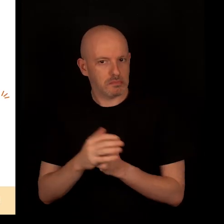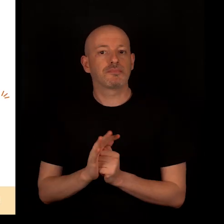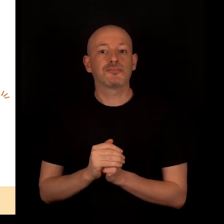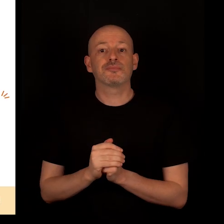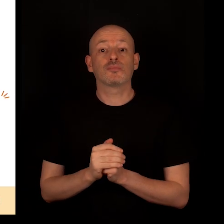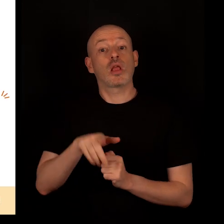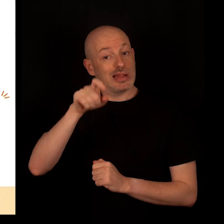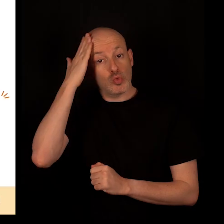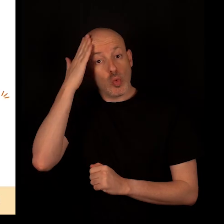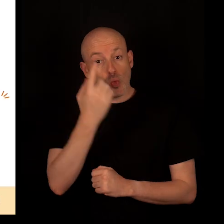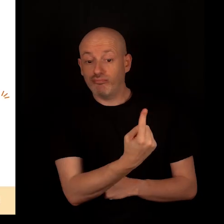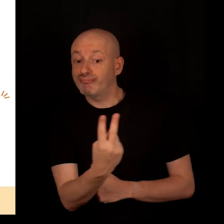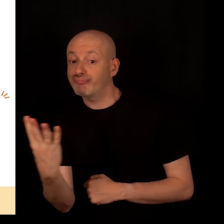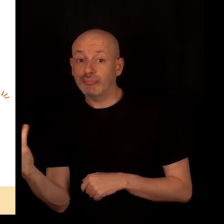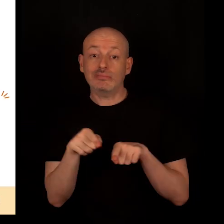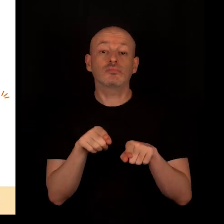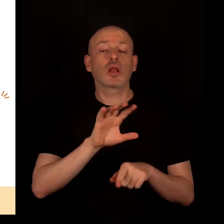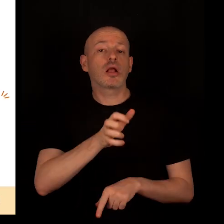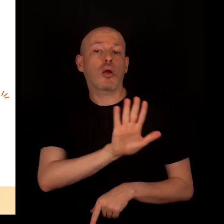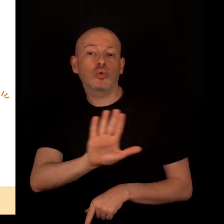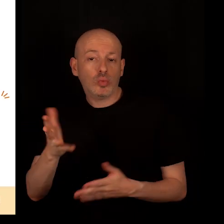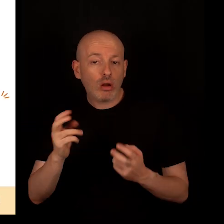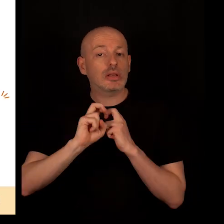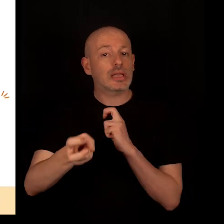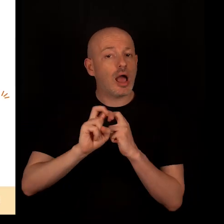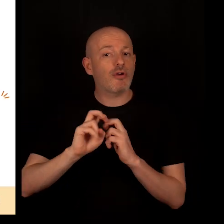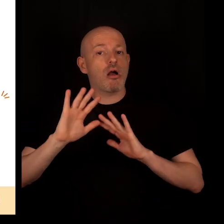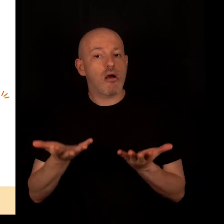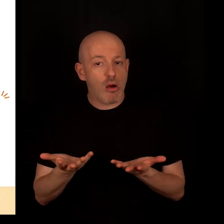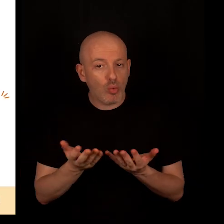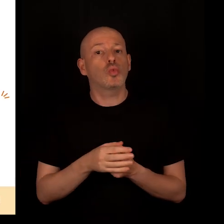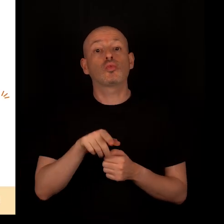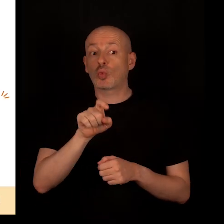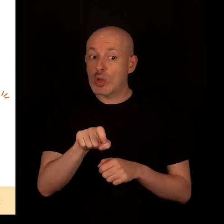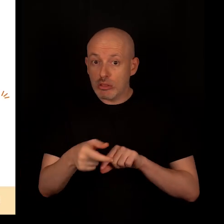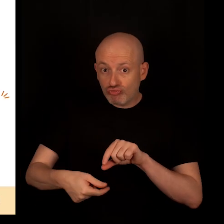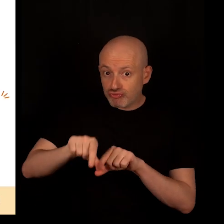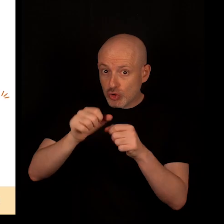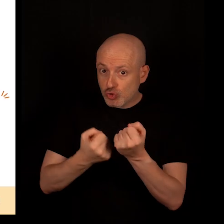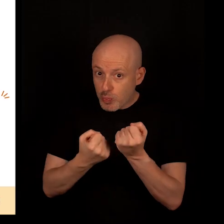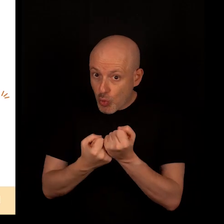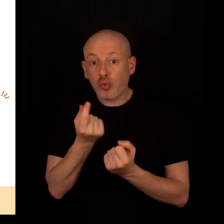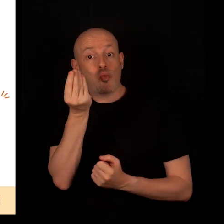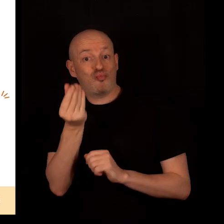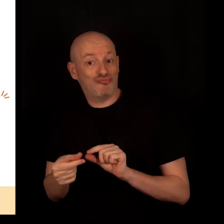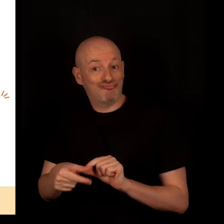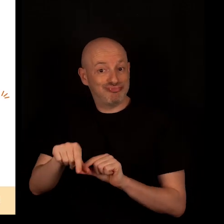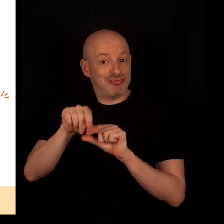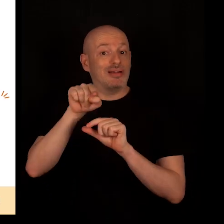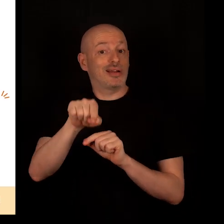And you need to know each resident, their country, their travel arrangements, if they need any additional supports, any top-ups...